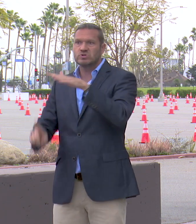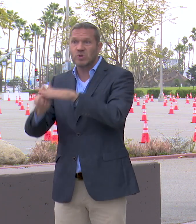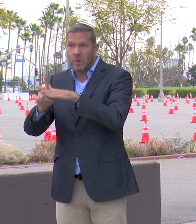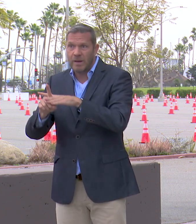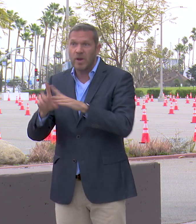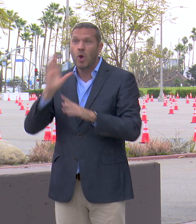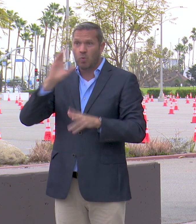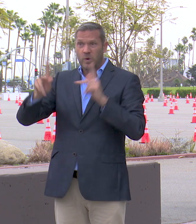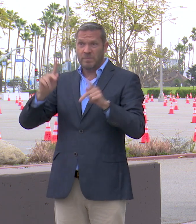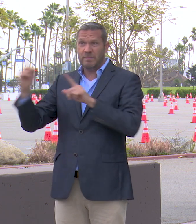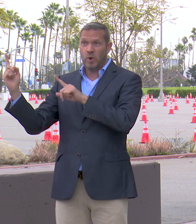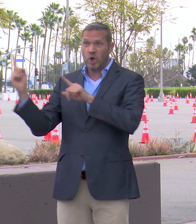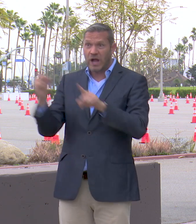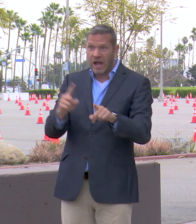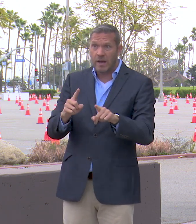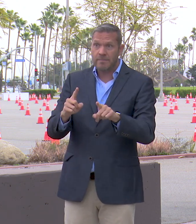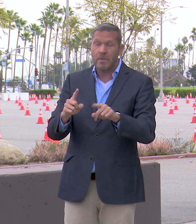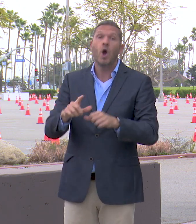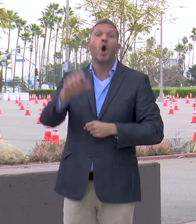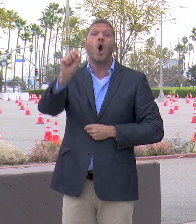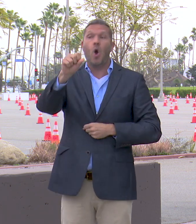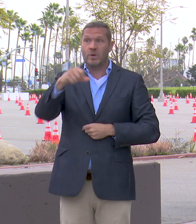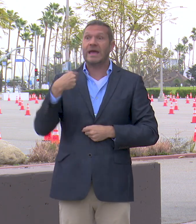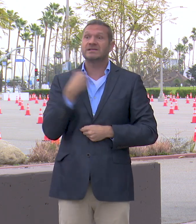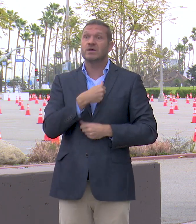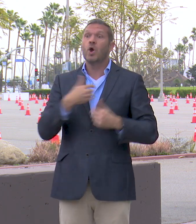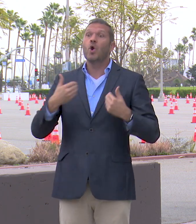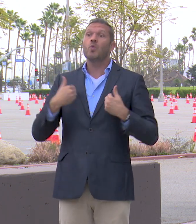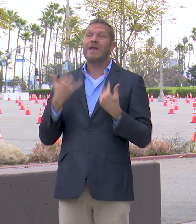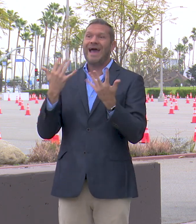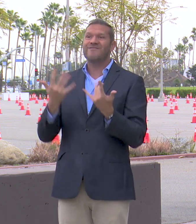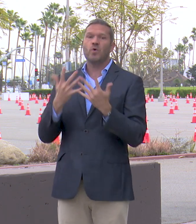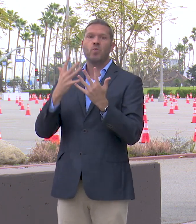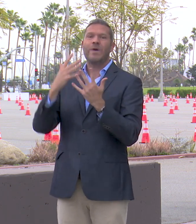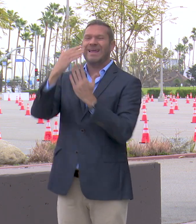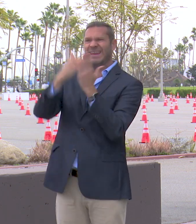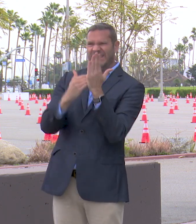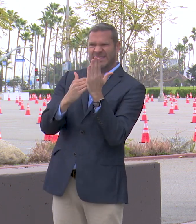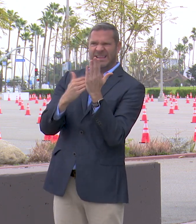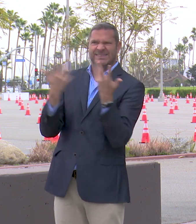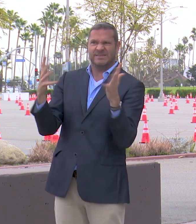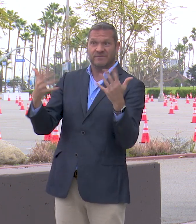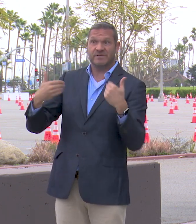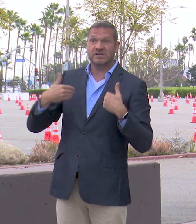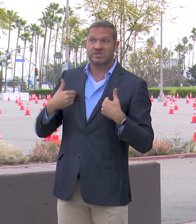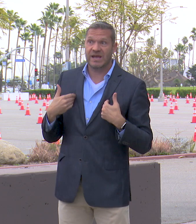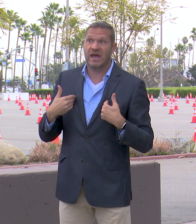Yeah, in fact, we have a waiting list program at here at the city and we are, we have yet